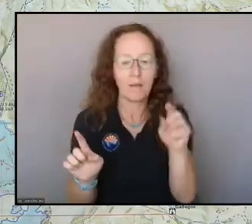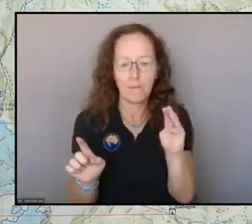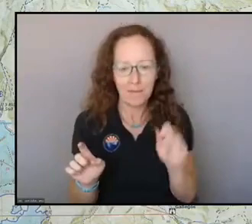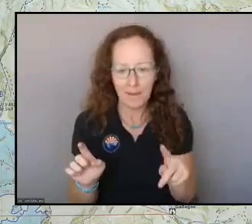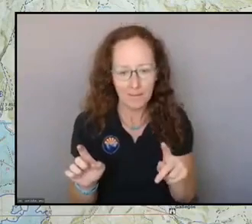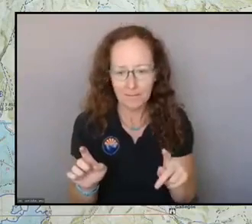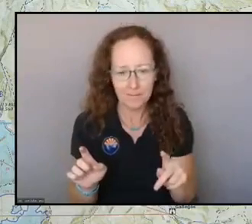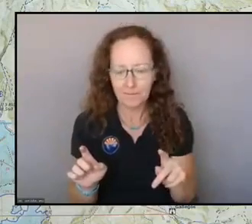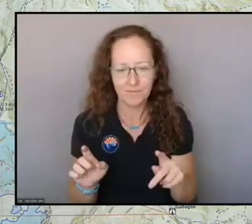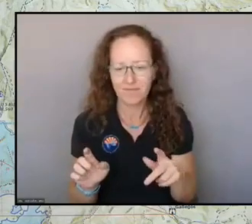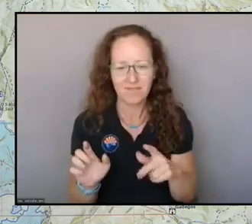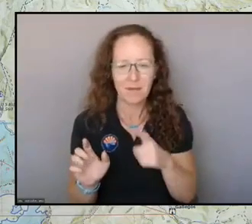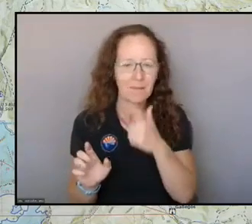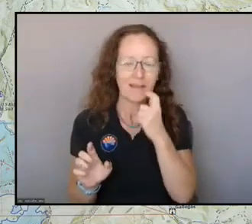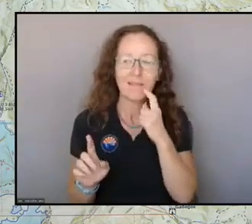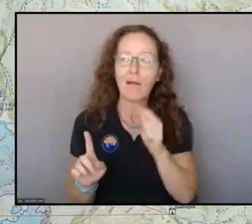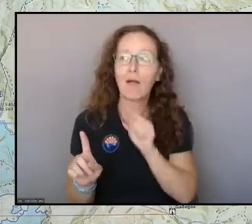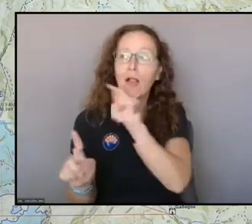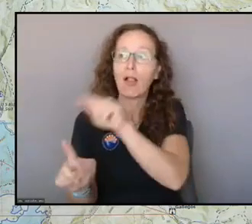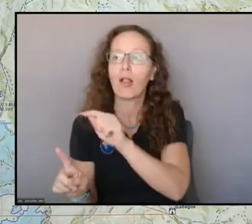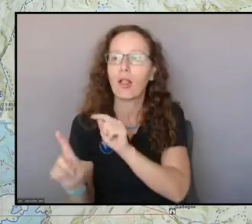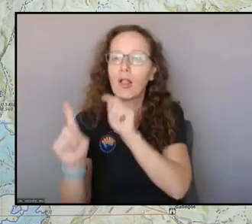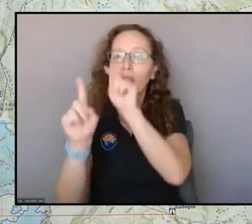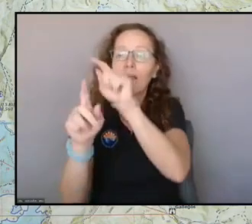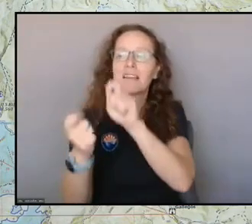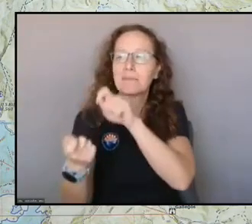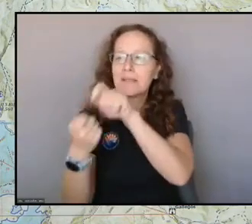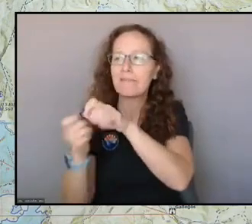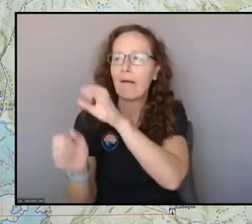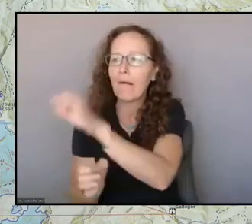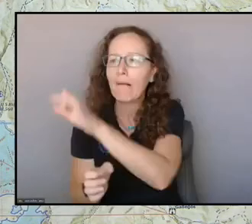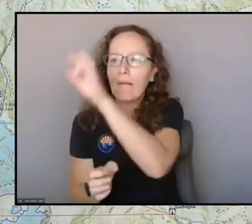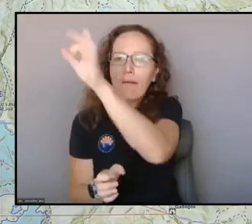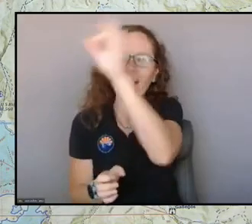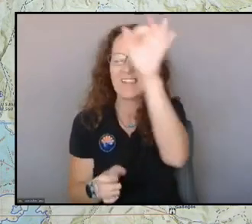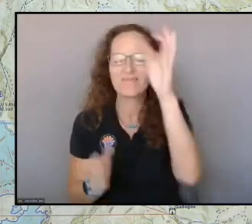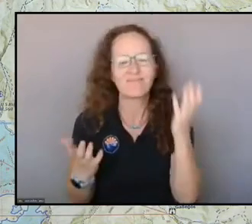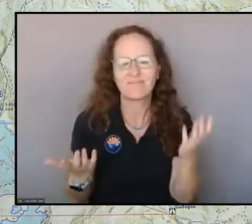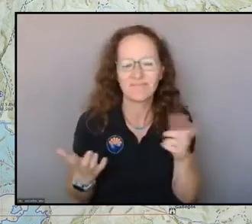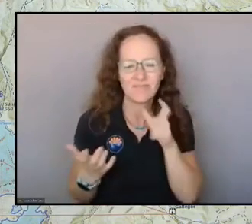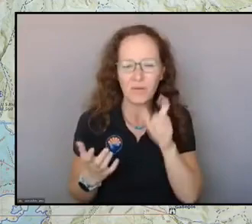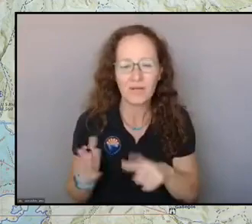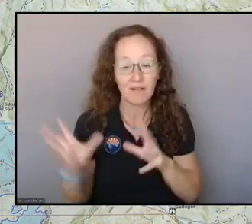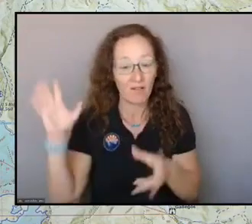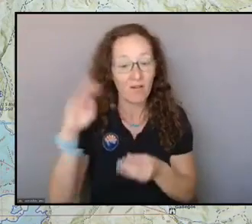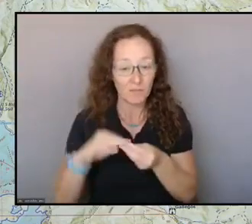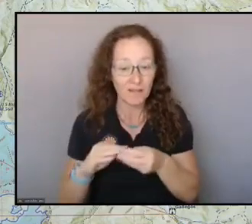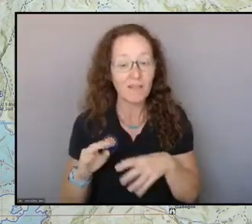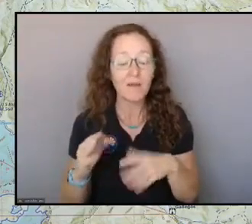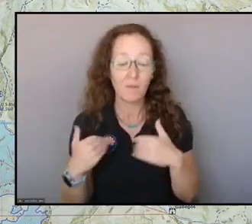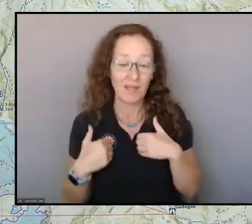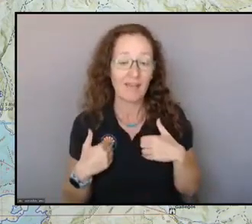STUFF I WOULD BE POINTING OUT WOULD BE SINGLE POINTS OF FIRE THEY ADDRESSED. SUFFICE IT TODAY, WE HAD 63 OF THOSE POINTS THIS